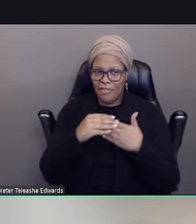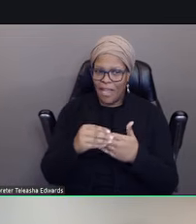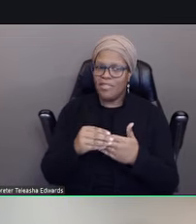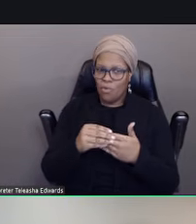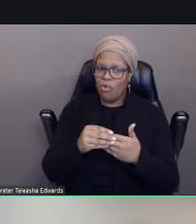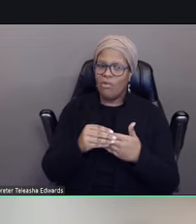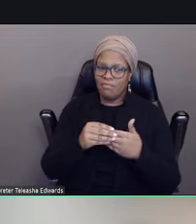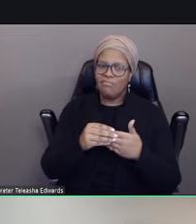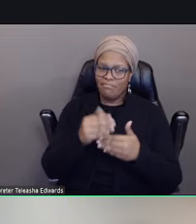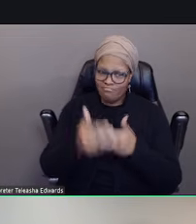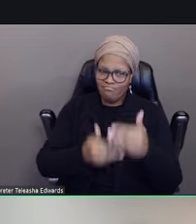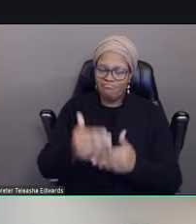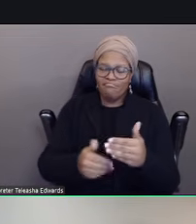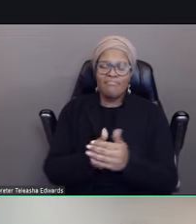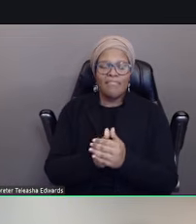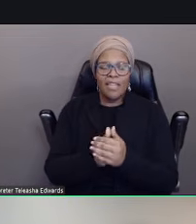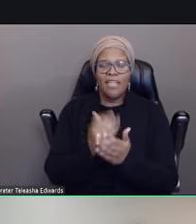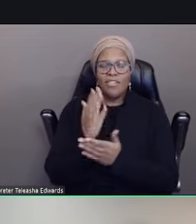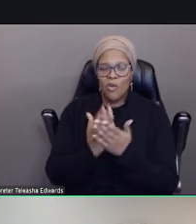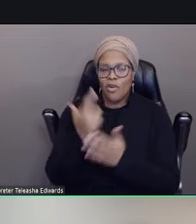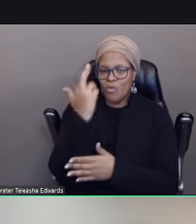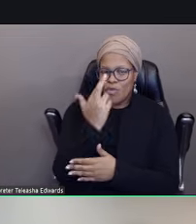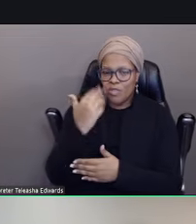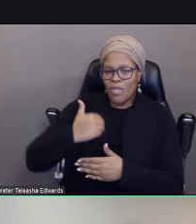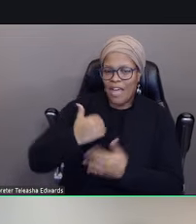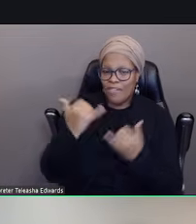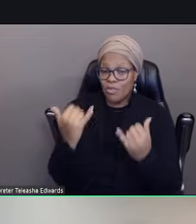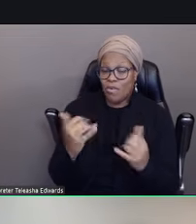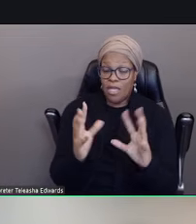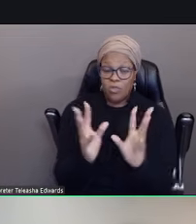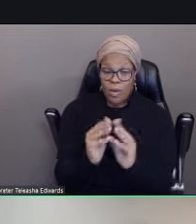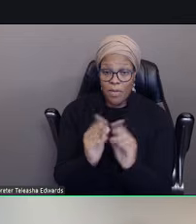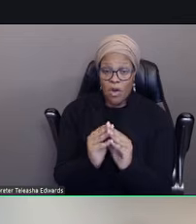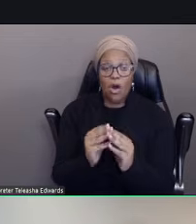that's part of the reason we're having today's webinar is we want to communicate transparently